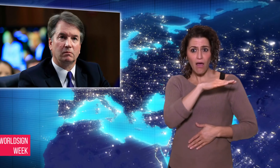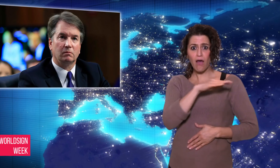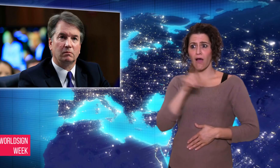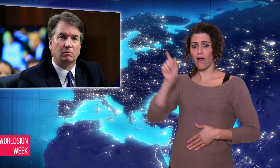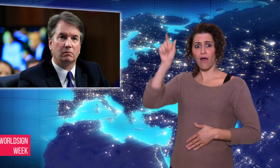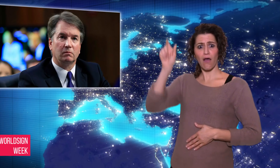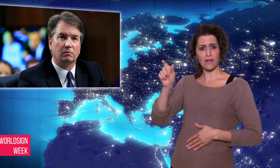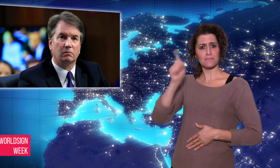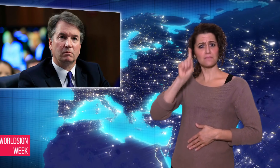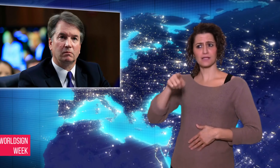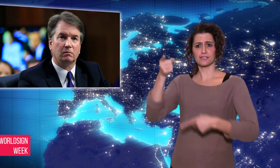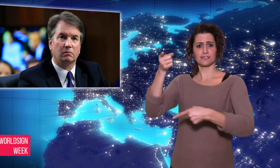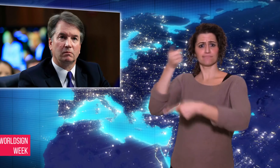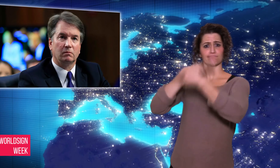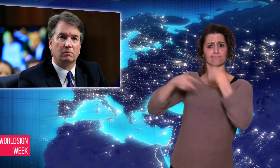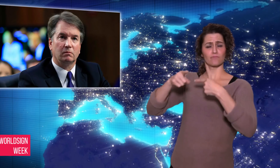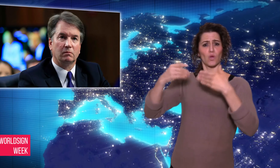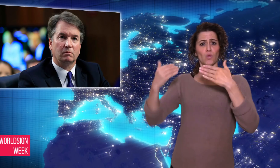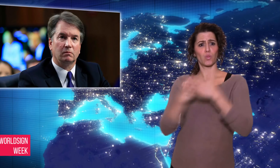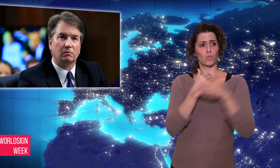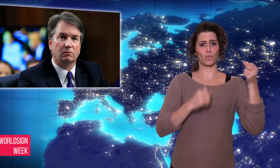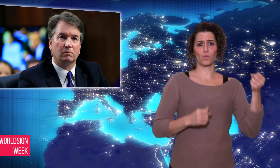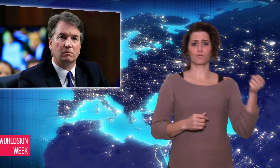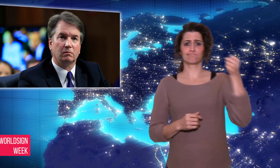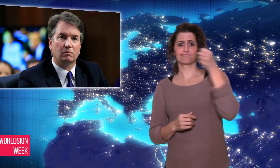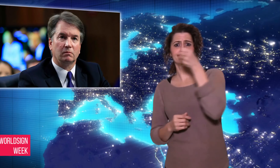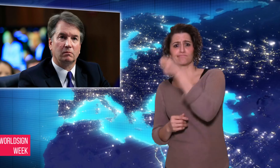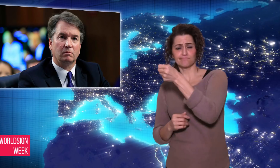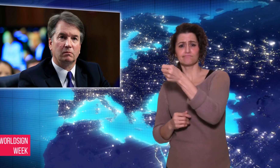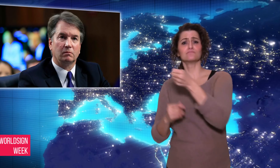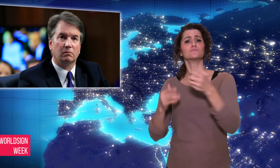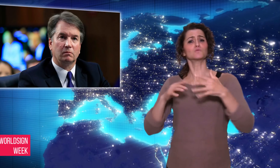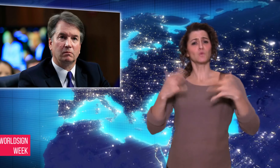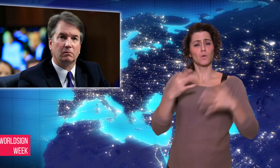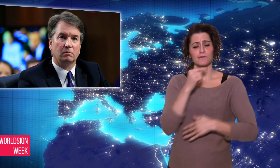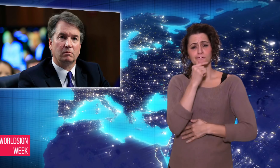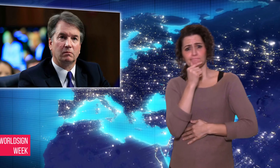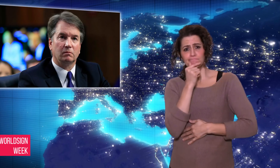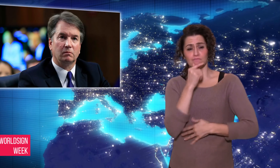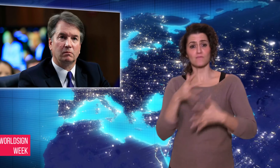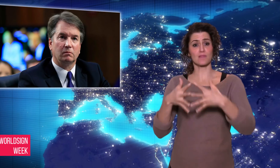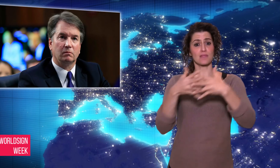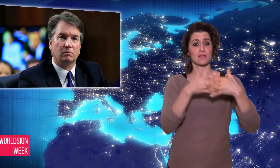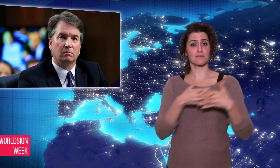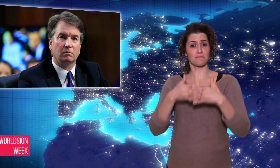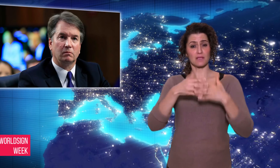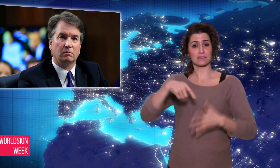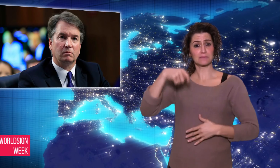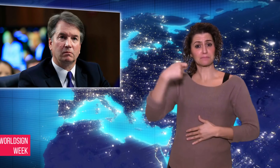president Donald Trump to replace